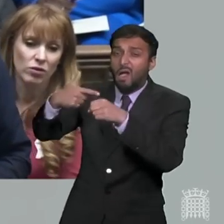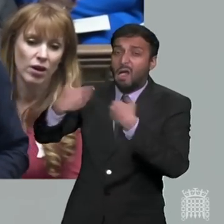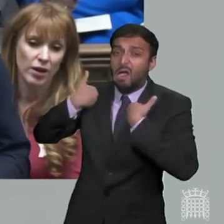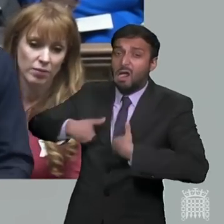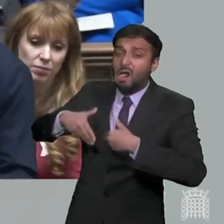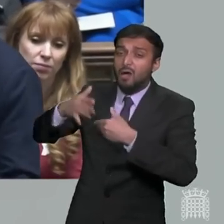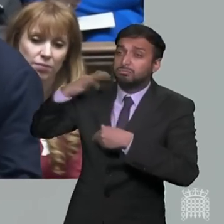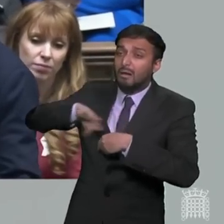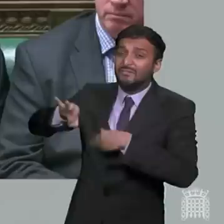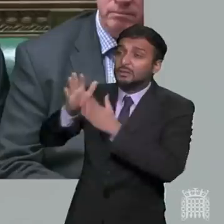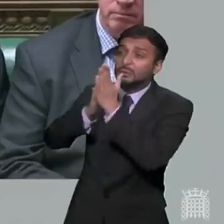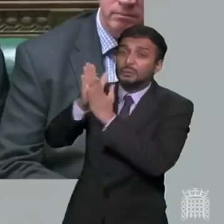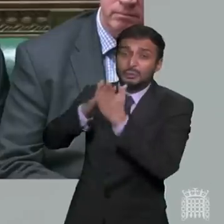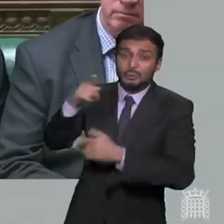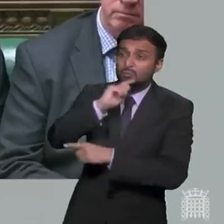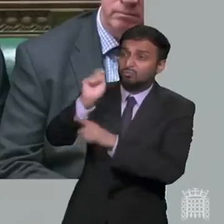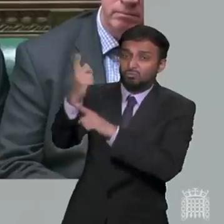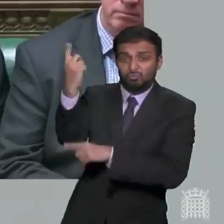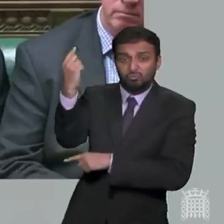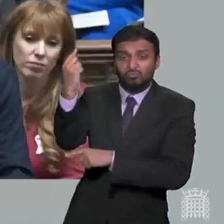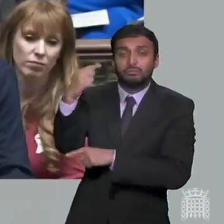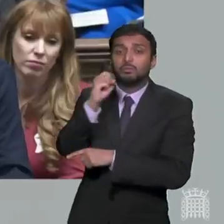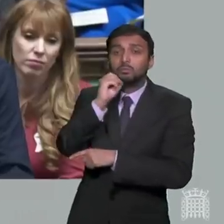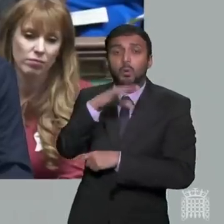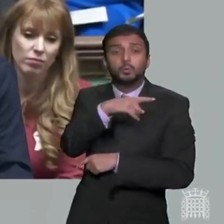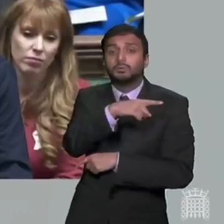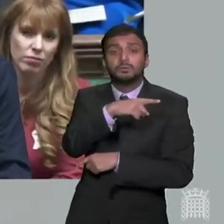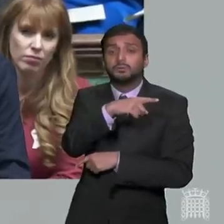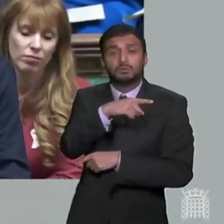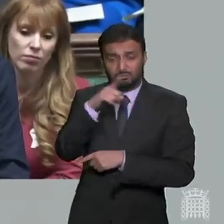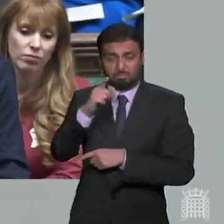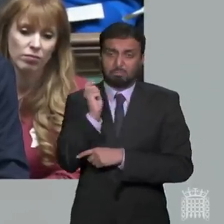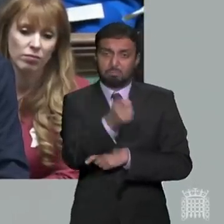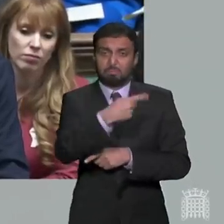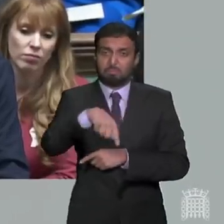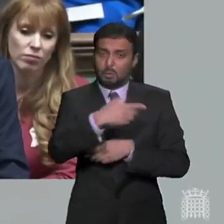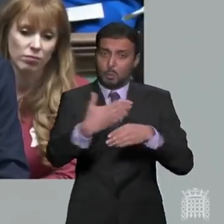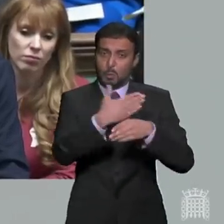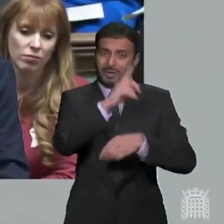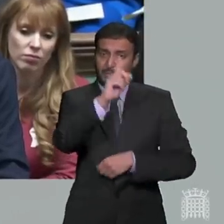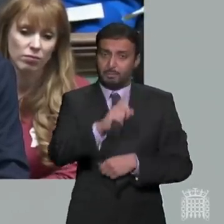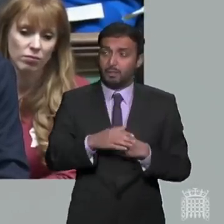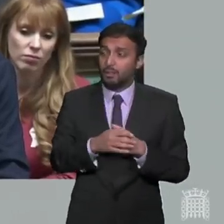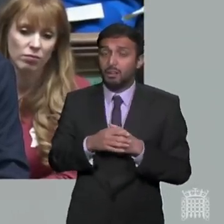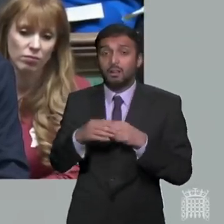And he will not push through planning reform—instead, he kills off the dream of home ownership.